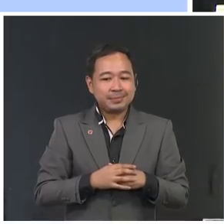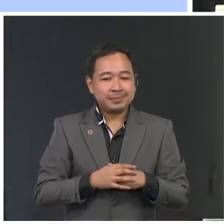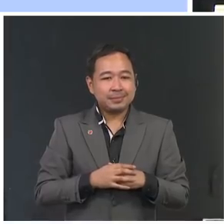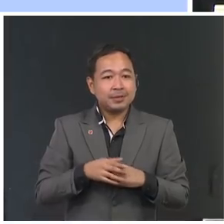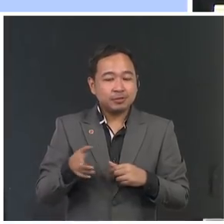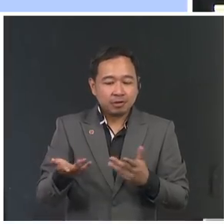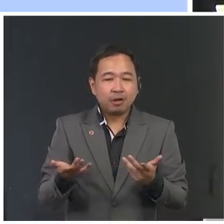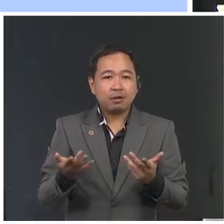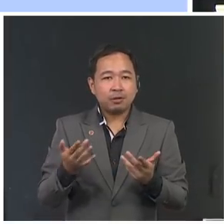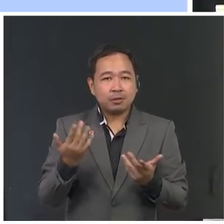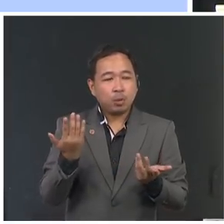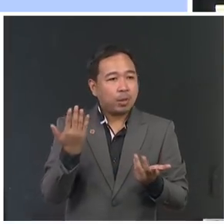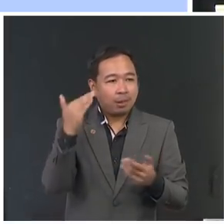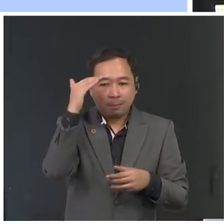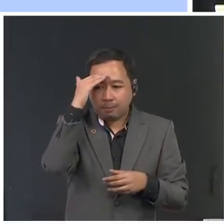Very delicious beef, especially also